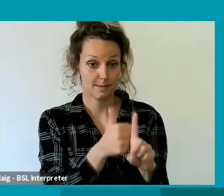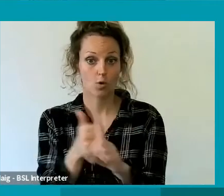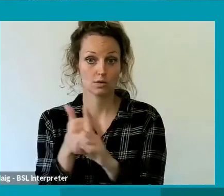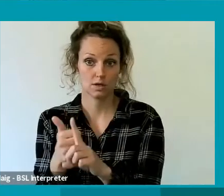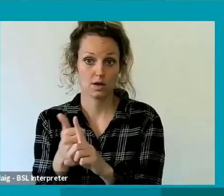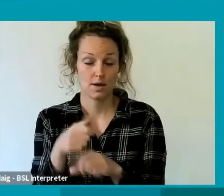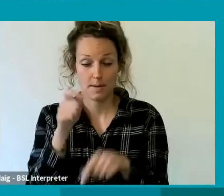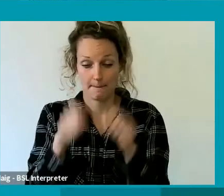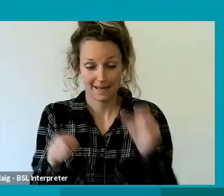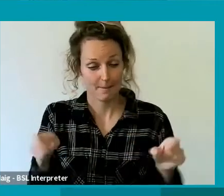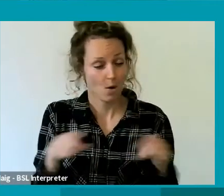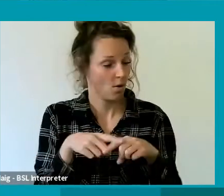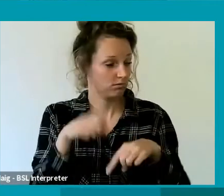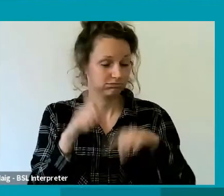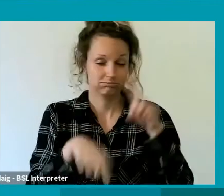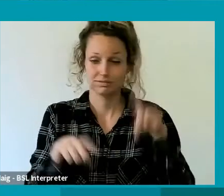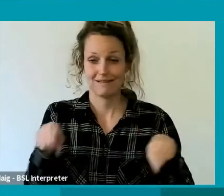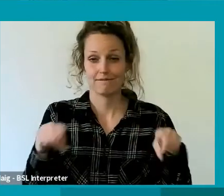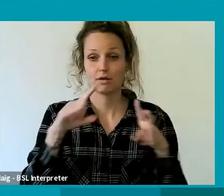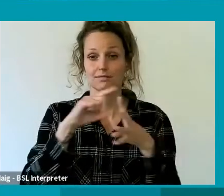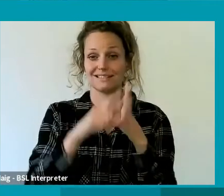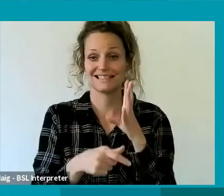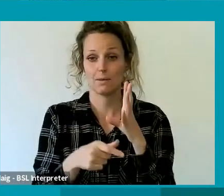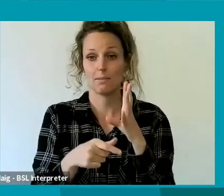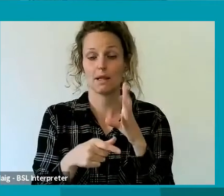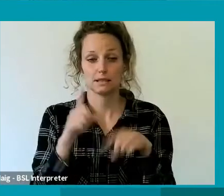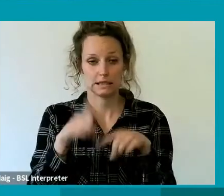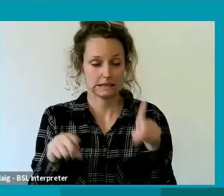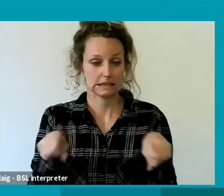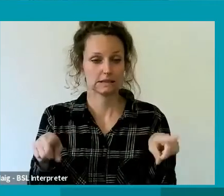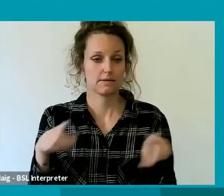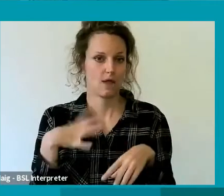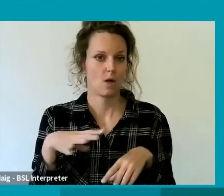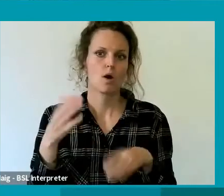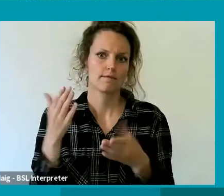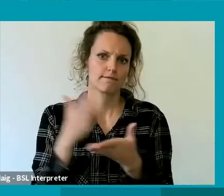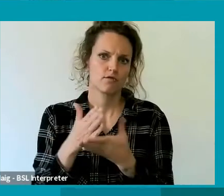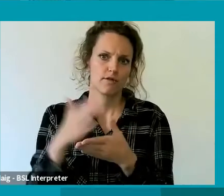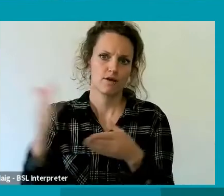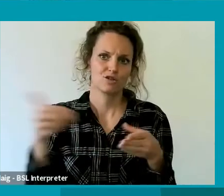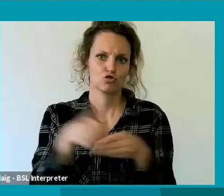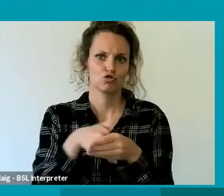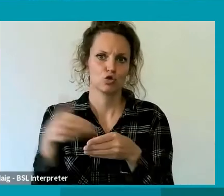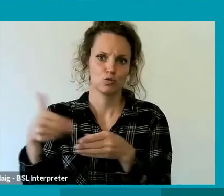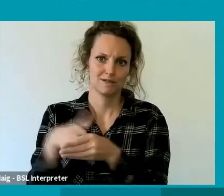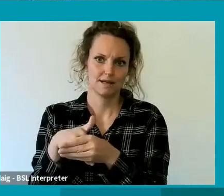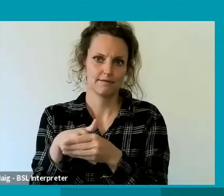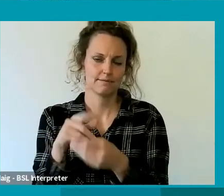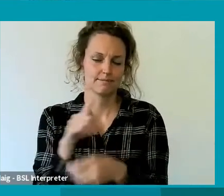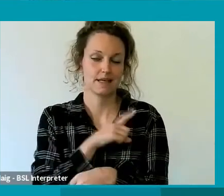I wanted to be really, really inclusive. So that's why I used those words. Plus, it's a little different,